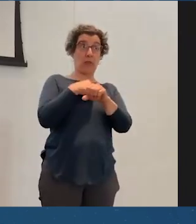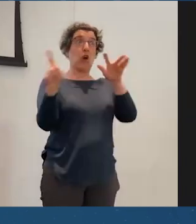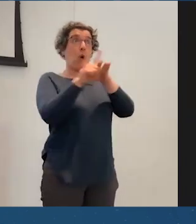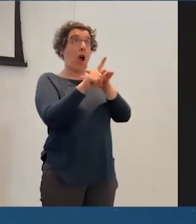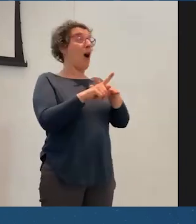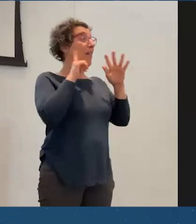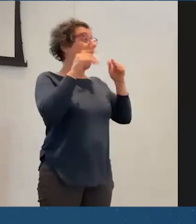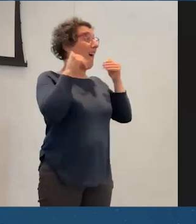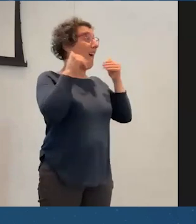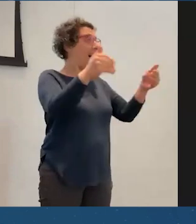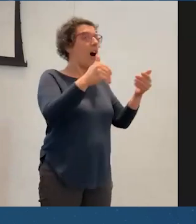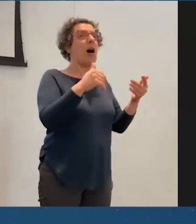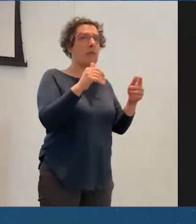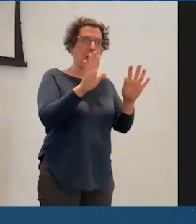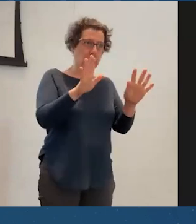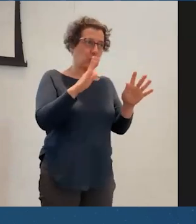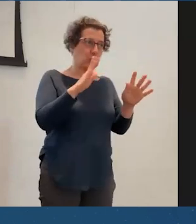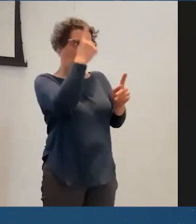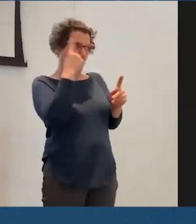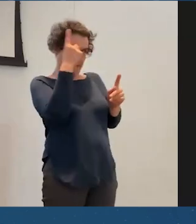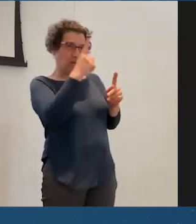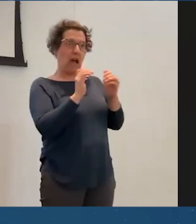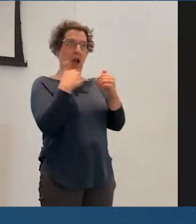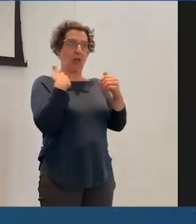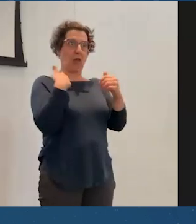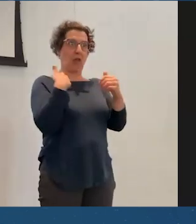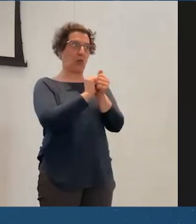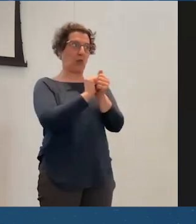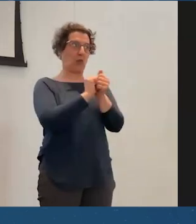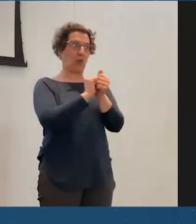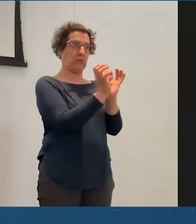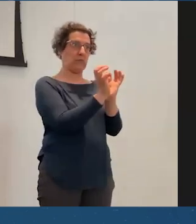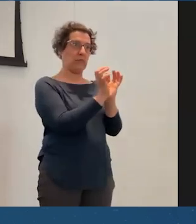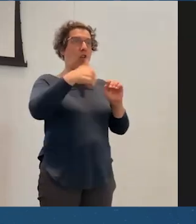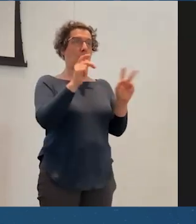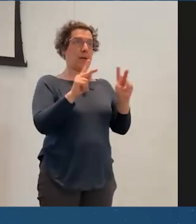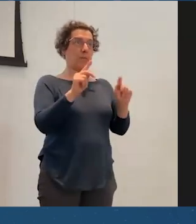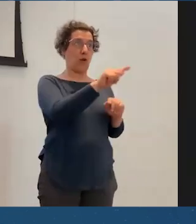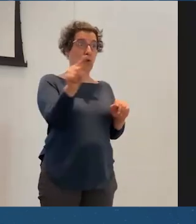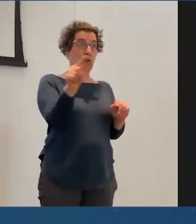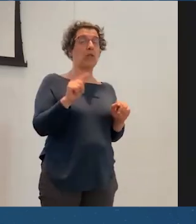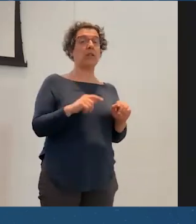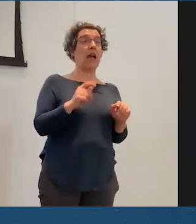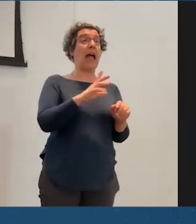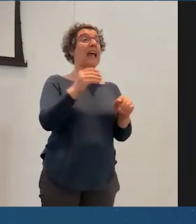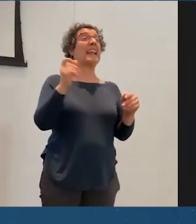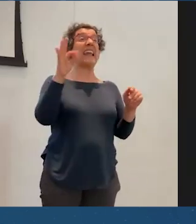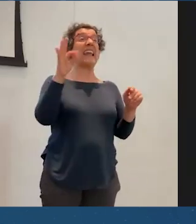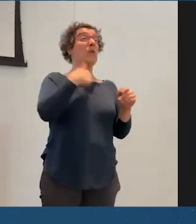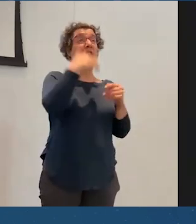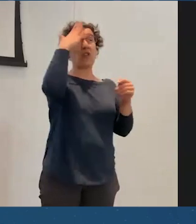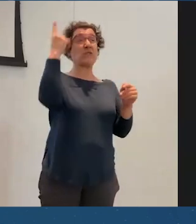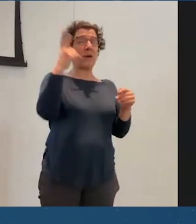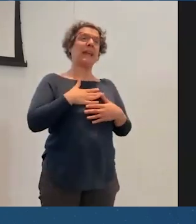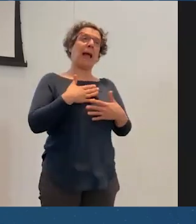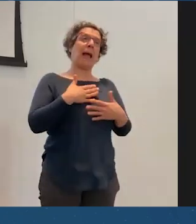are conscious and thoughtful, as well as admitting ignorance when we don't know something.